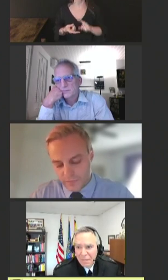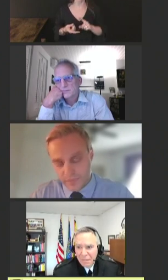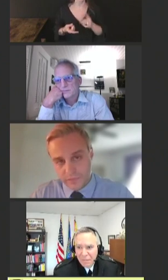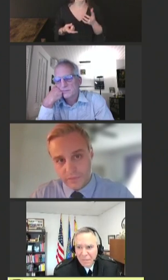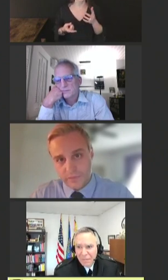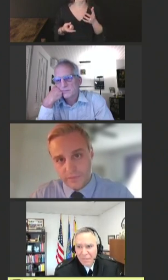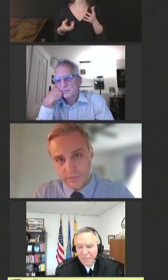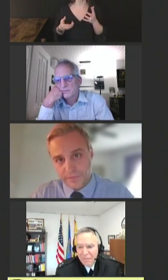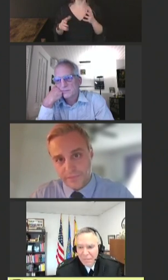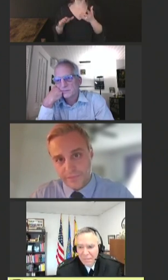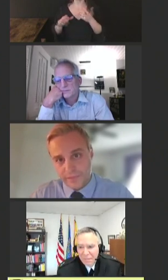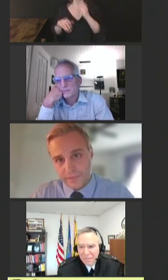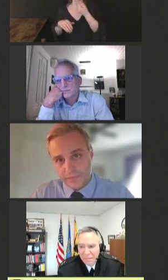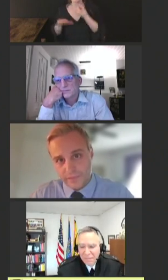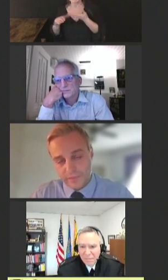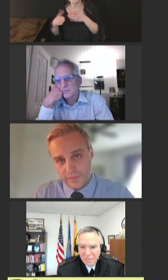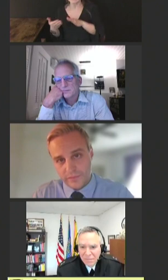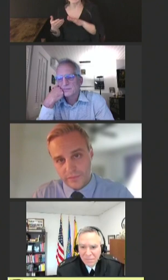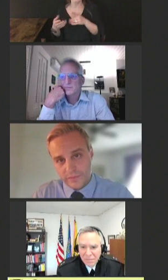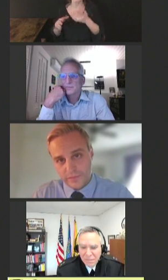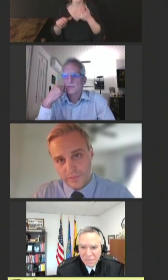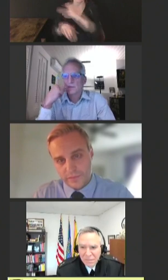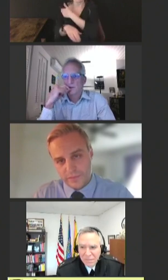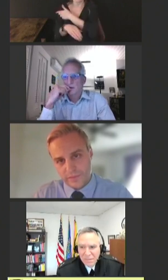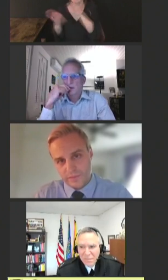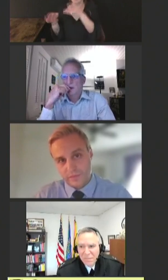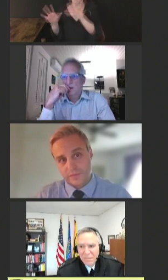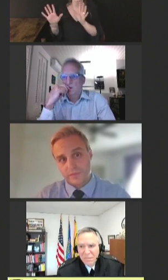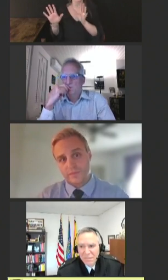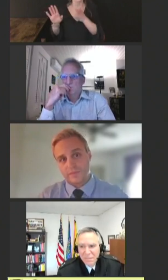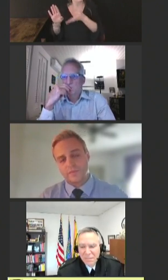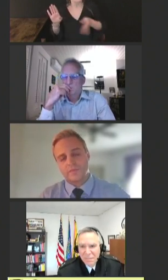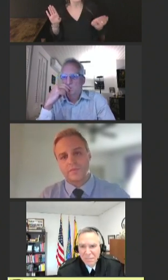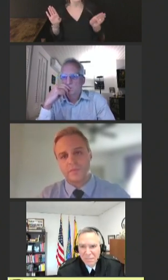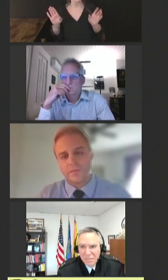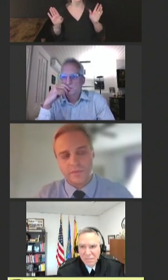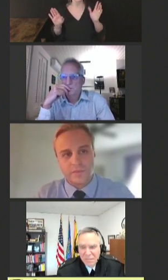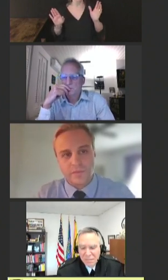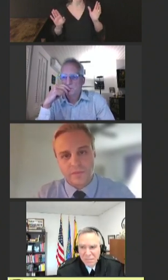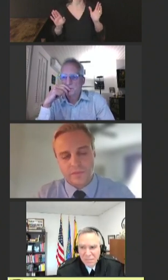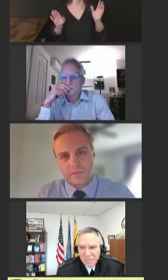or severe outcomes. But I think, also, we need to be cognizant of the fact that long-term outcomes,